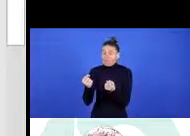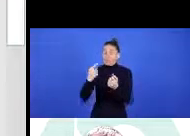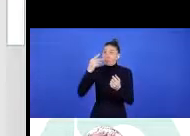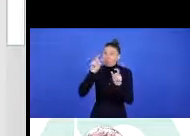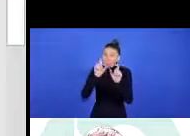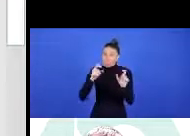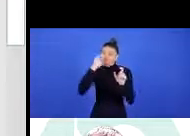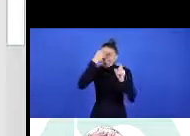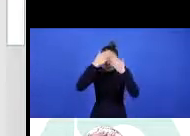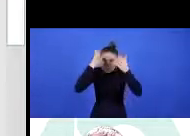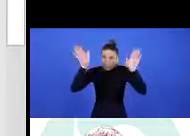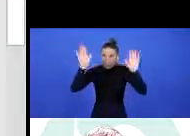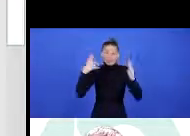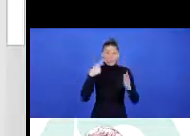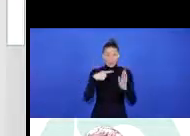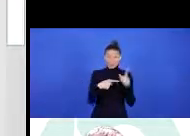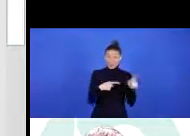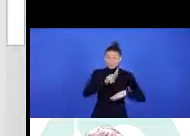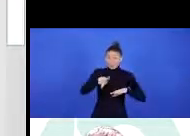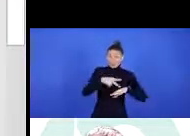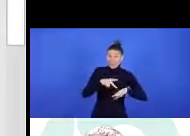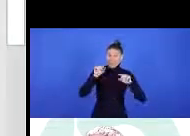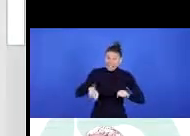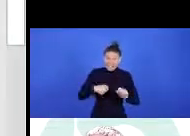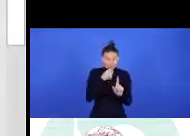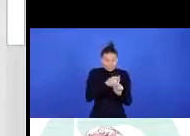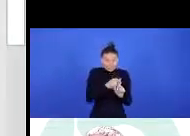And to hear for example in the Philippines that there is no support